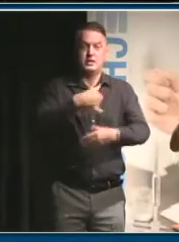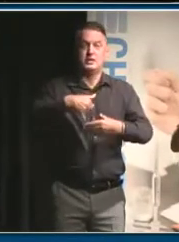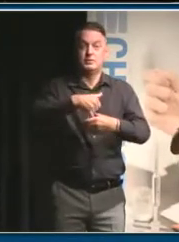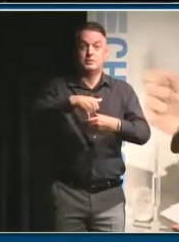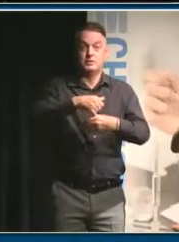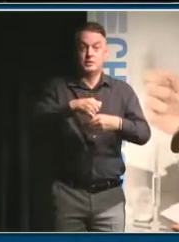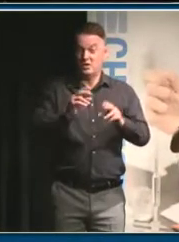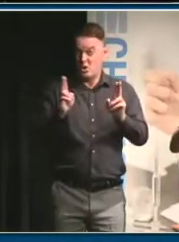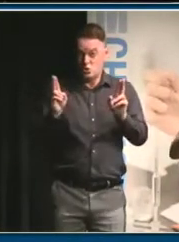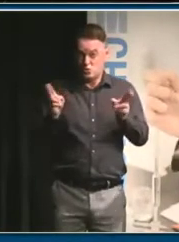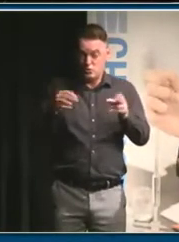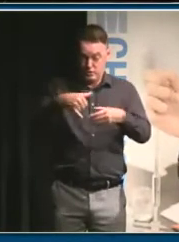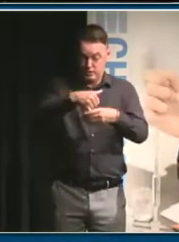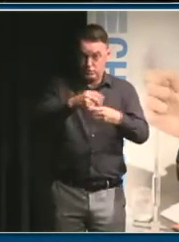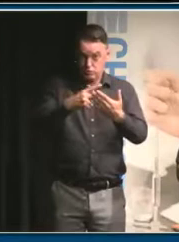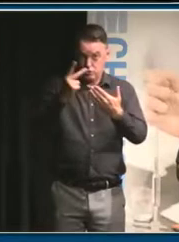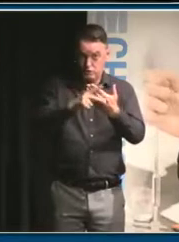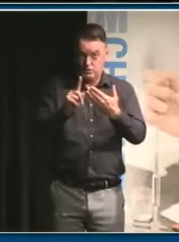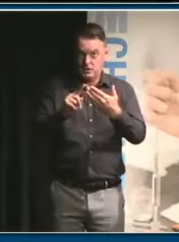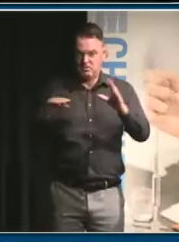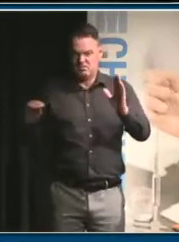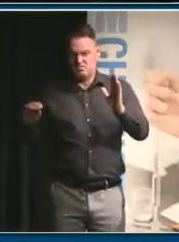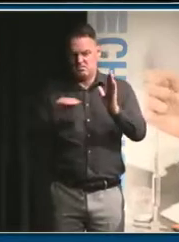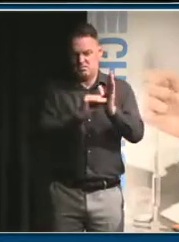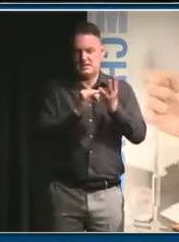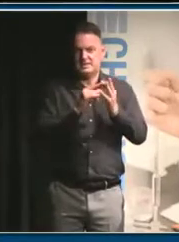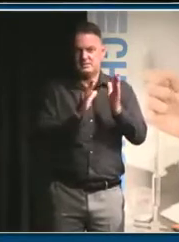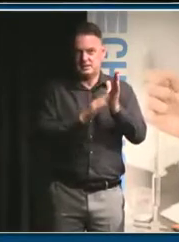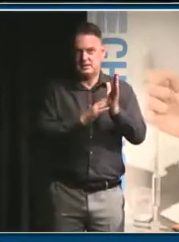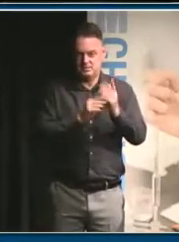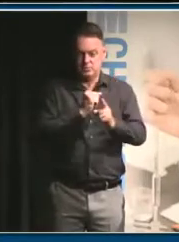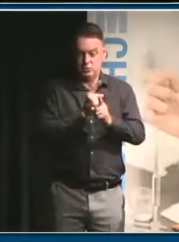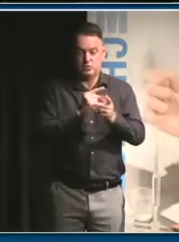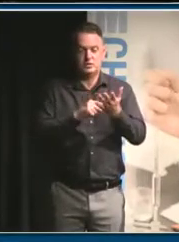chemistry program but added a semester class in mechanistic toxicology. Added a